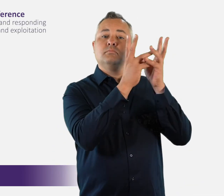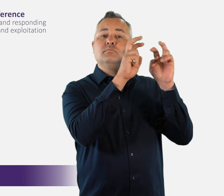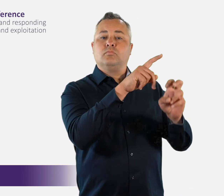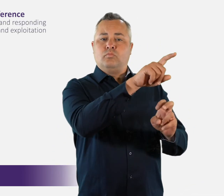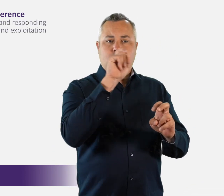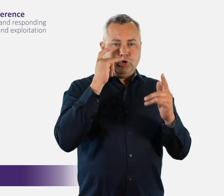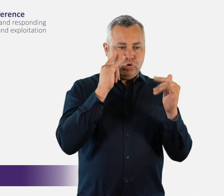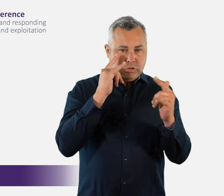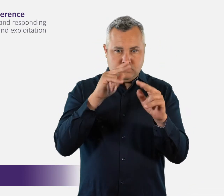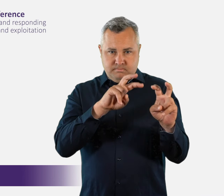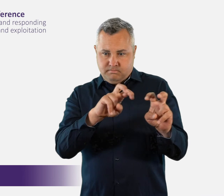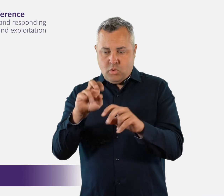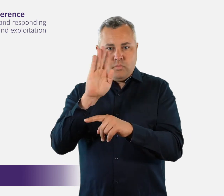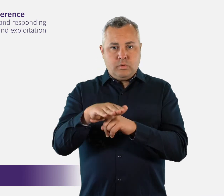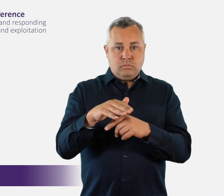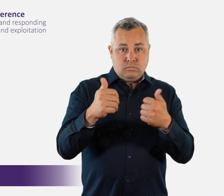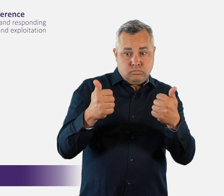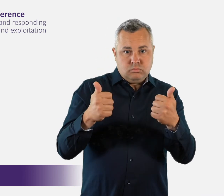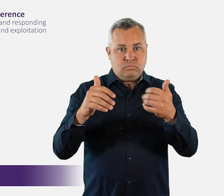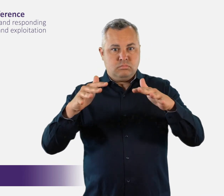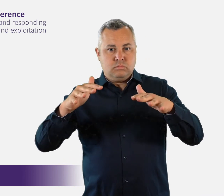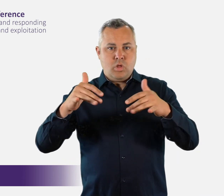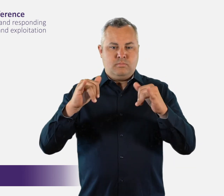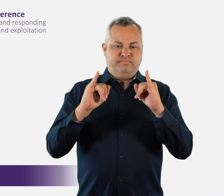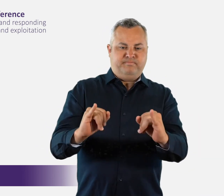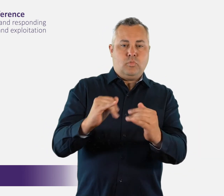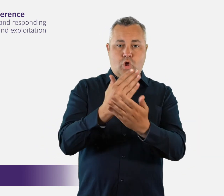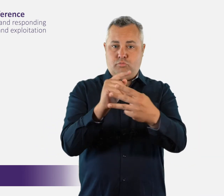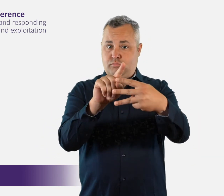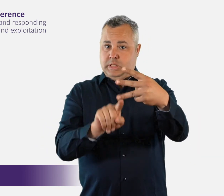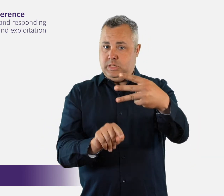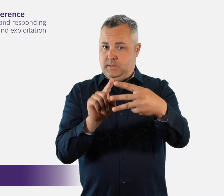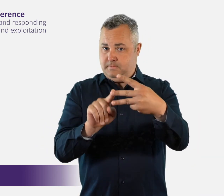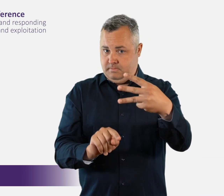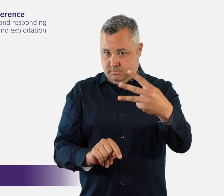The Royal Commission will explore the adequacy of: